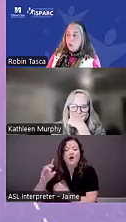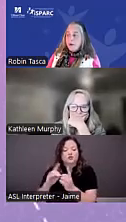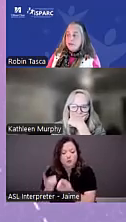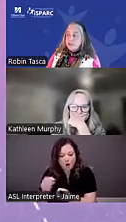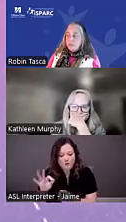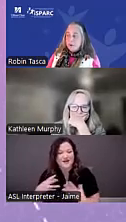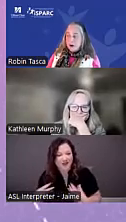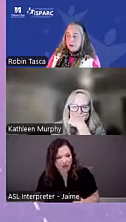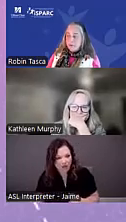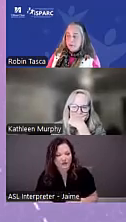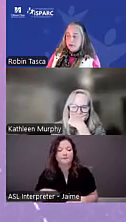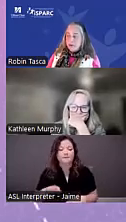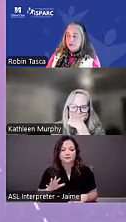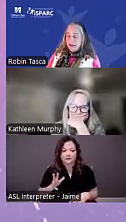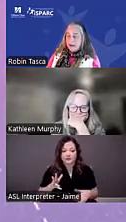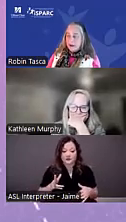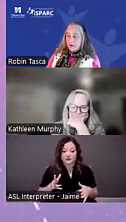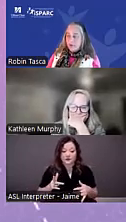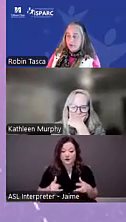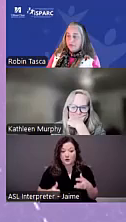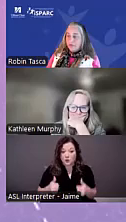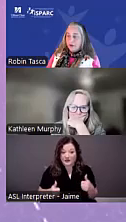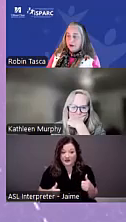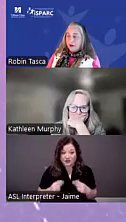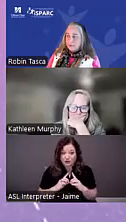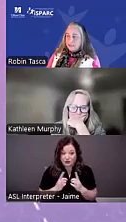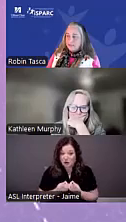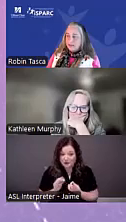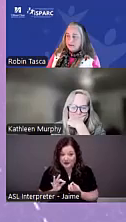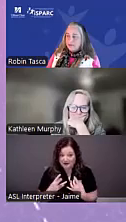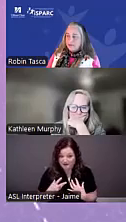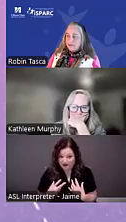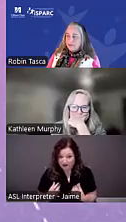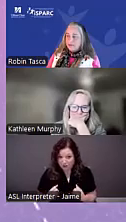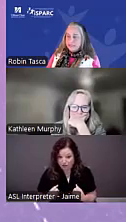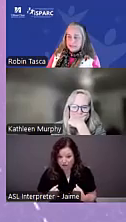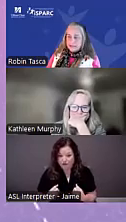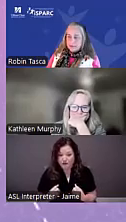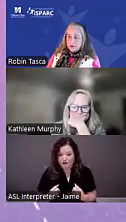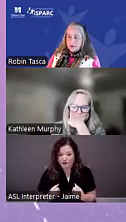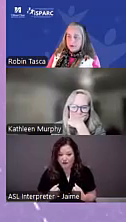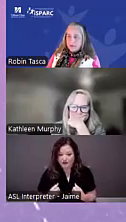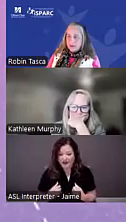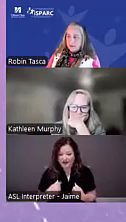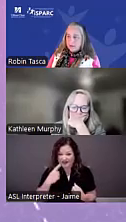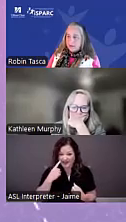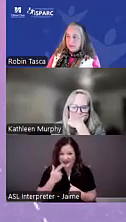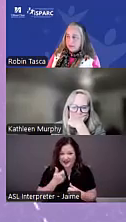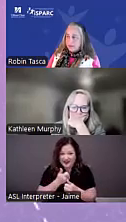Which Department of Health? I believe every state has a Department of Health,